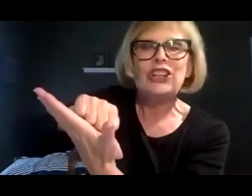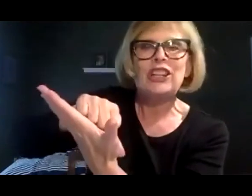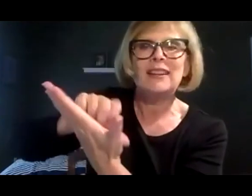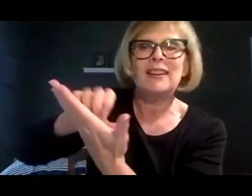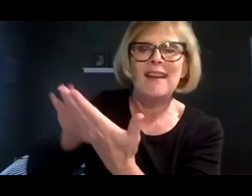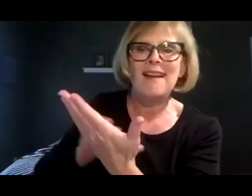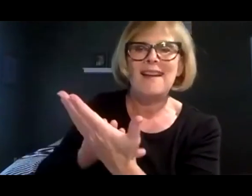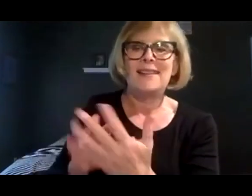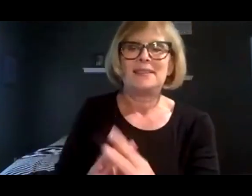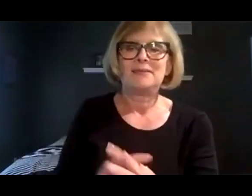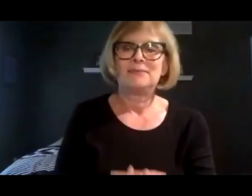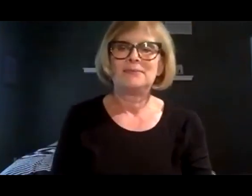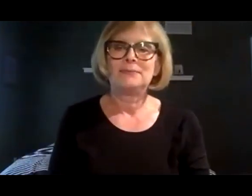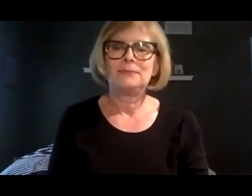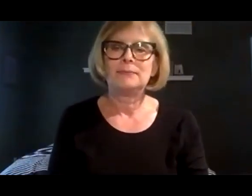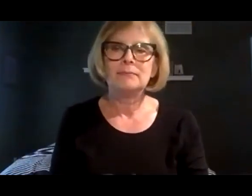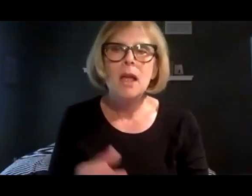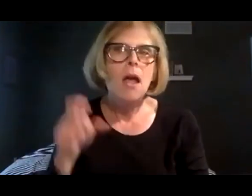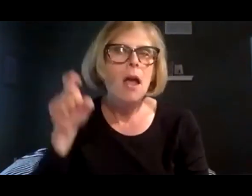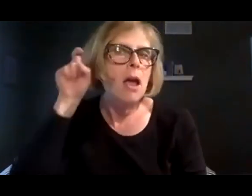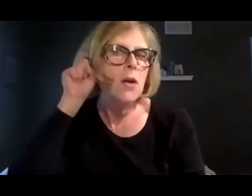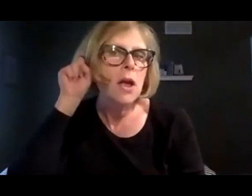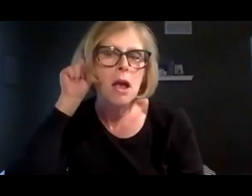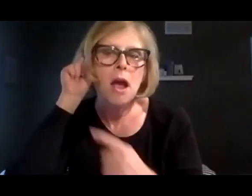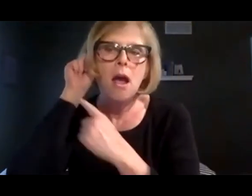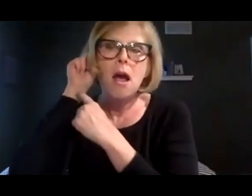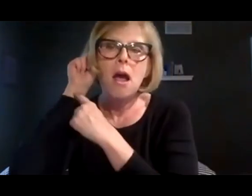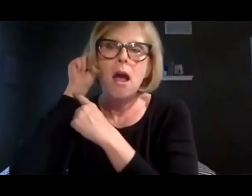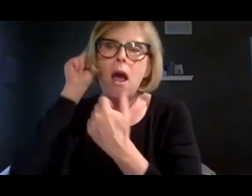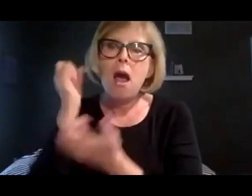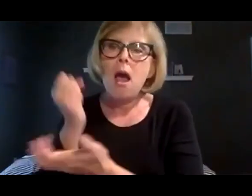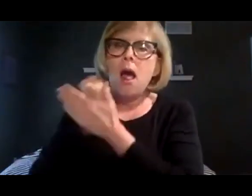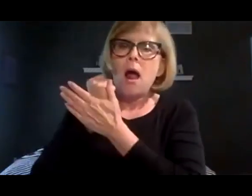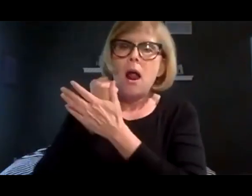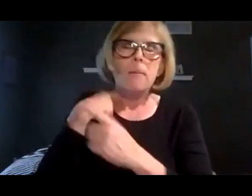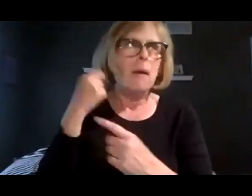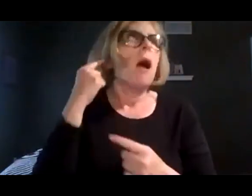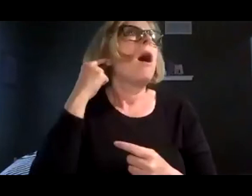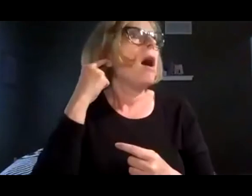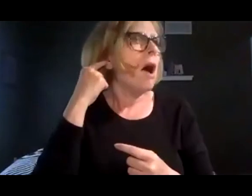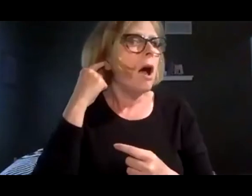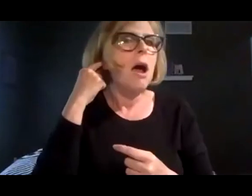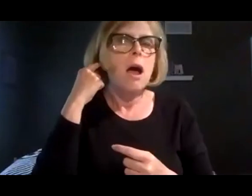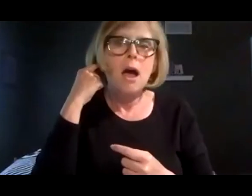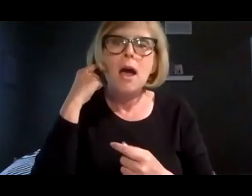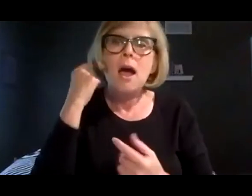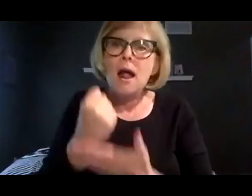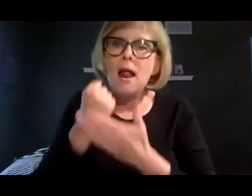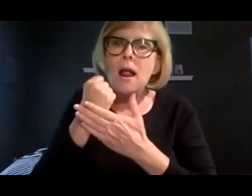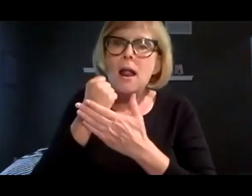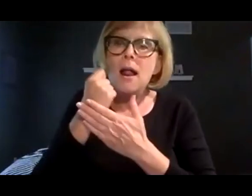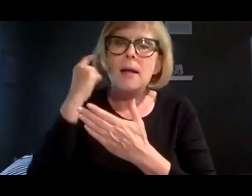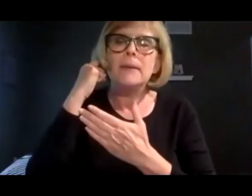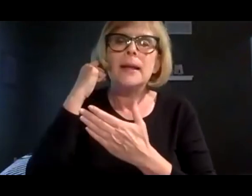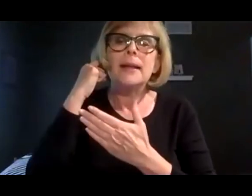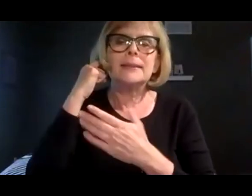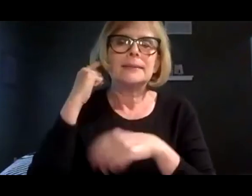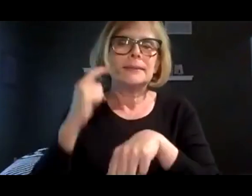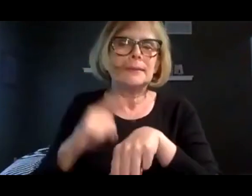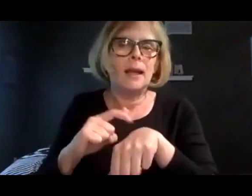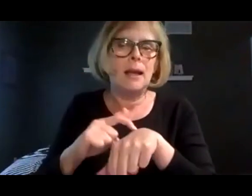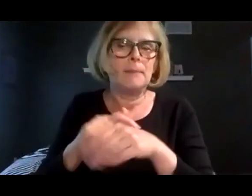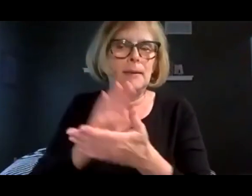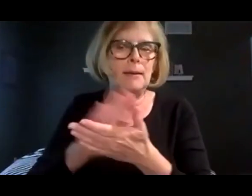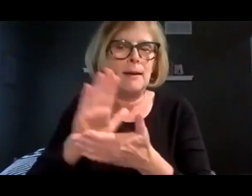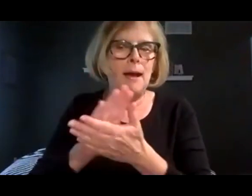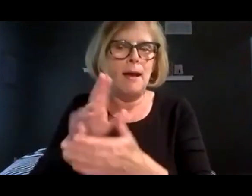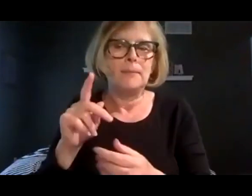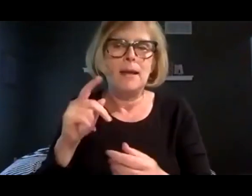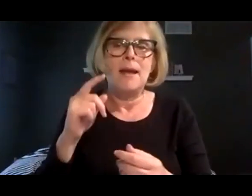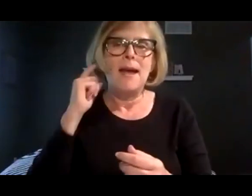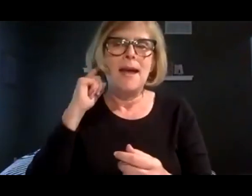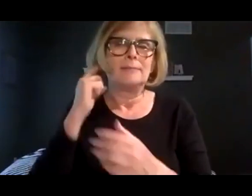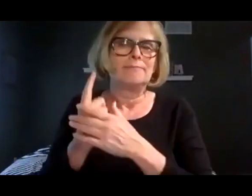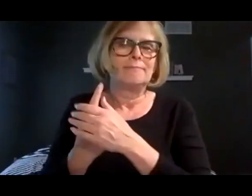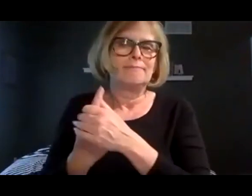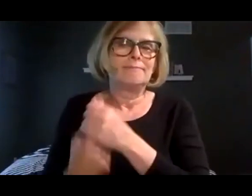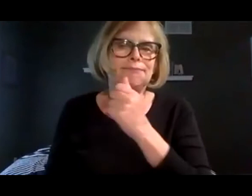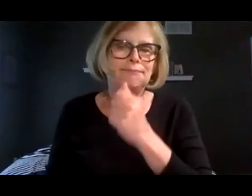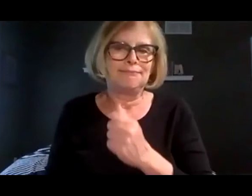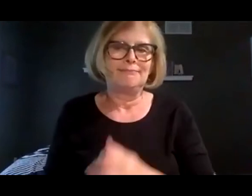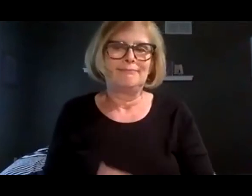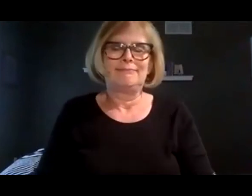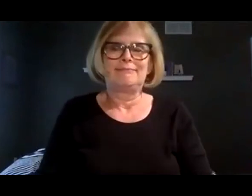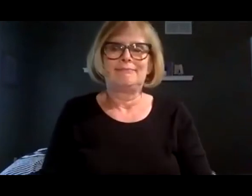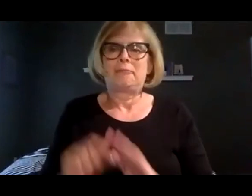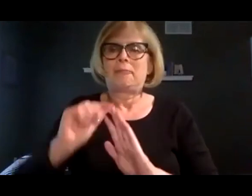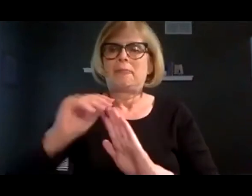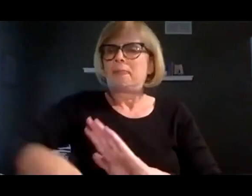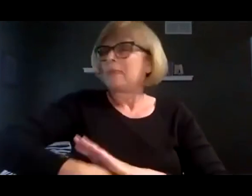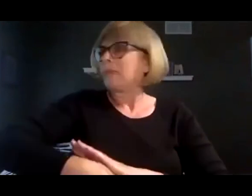An aid in my ear also helps me to hear, but shh! At clean-up time, I make it disappear!